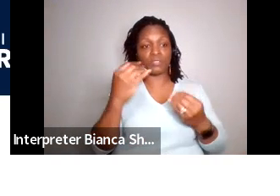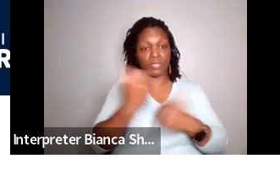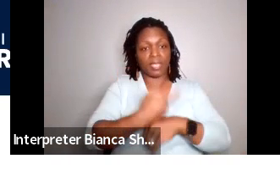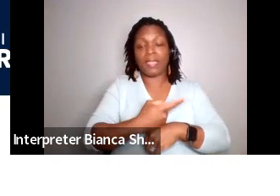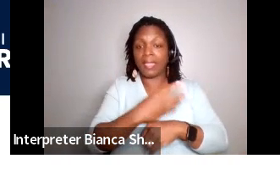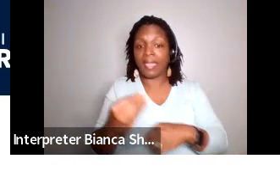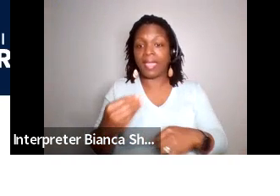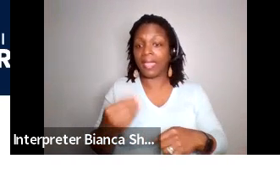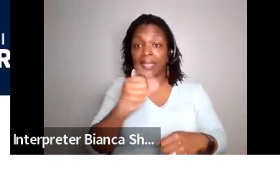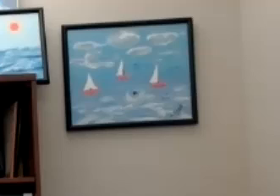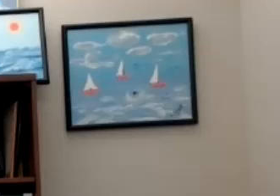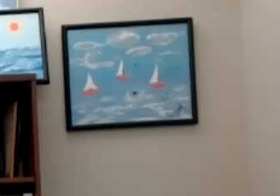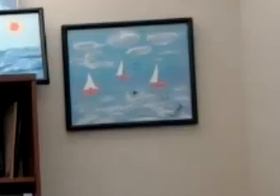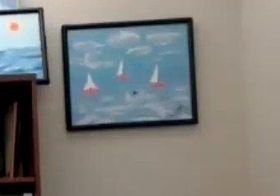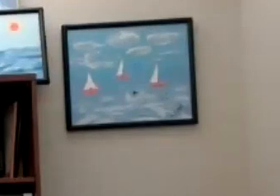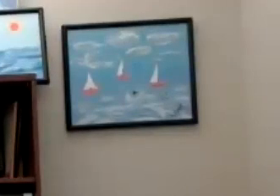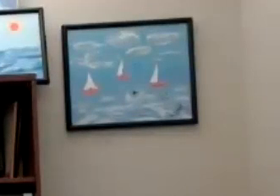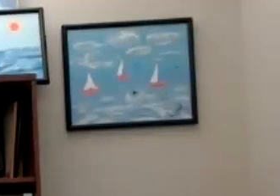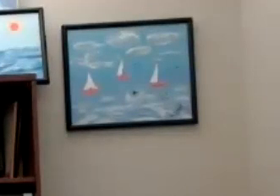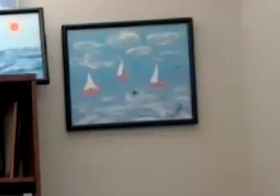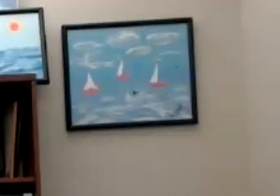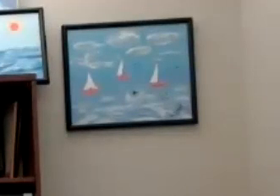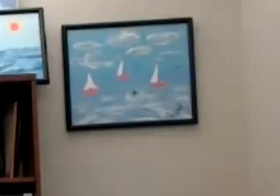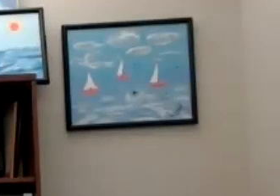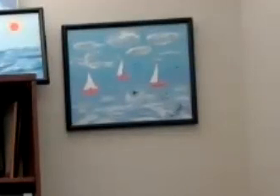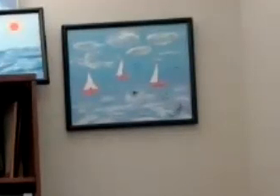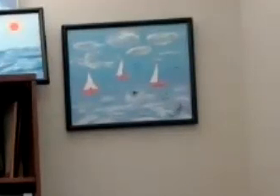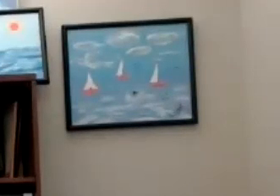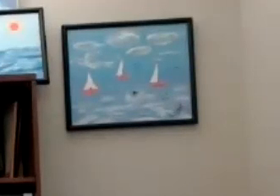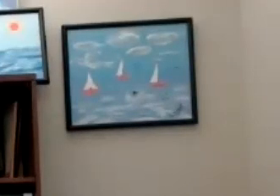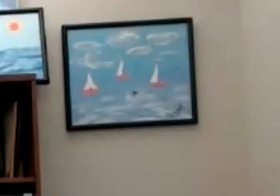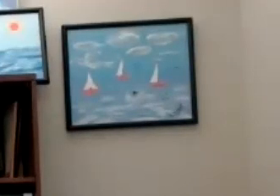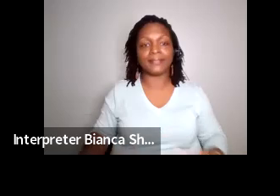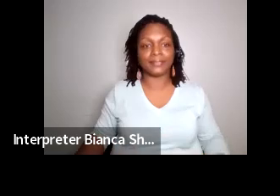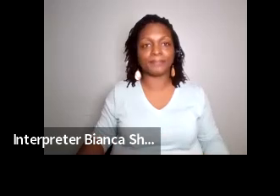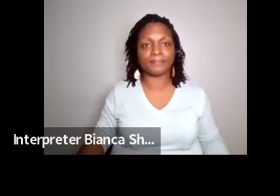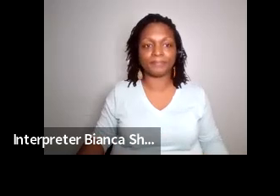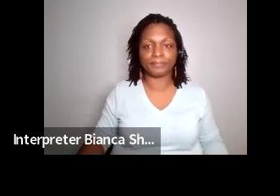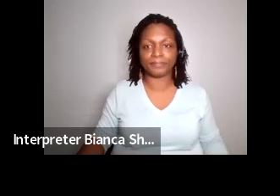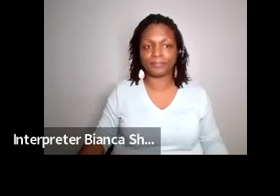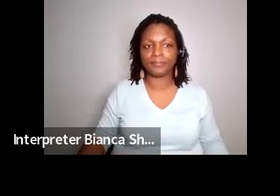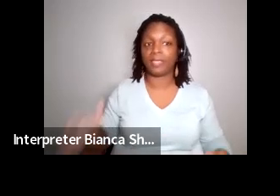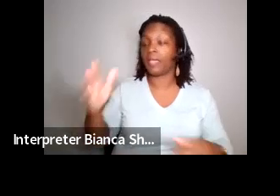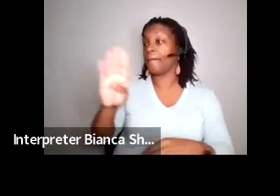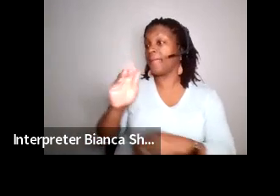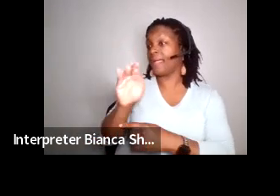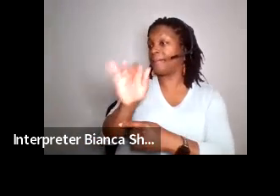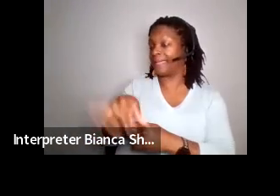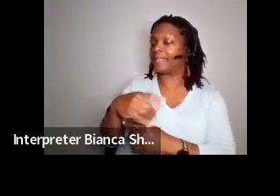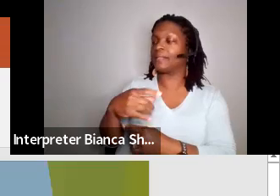Thank you, Mandy and Elizabeth I don't see any more questions in our Q. And A. but we certainly appreciate the information that you shared.